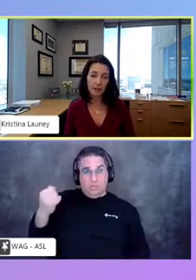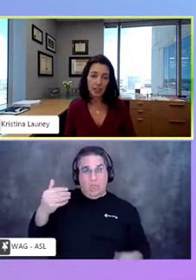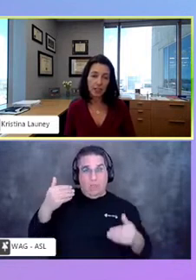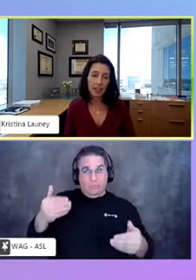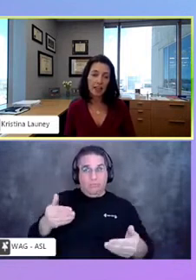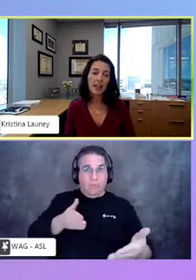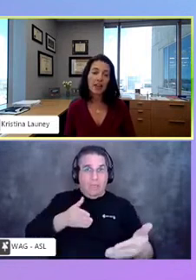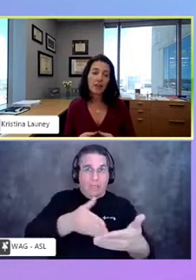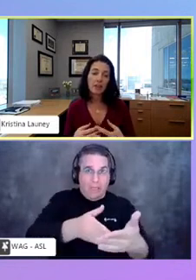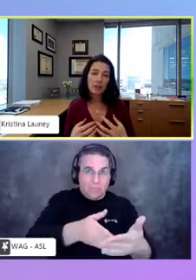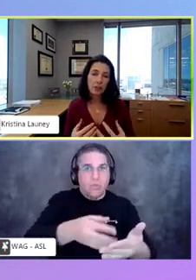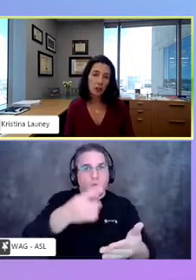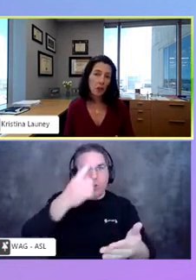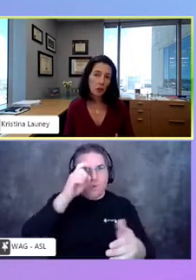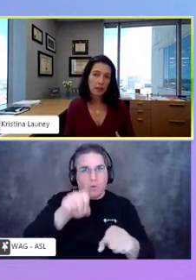penalties as well. If the DOJ